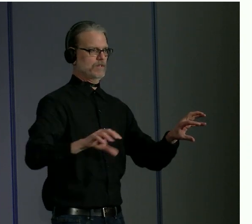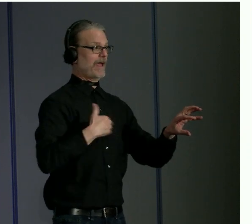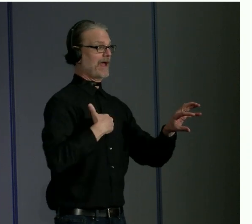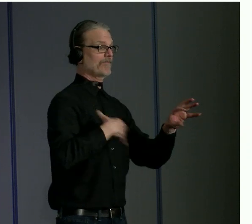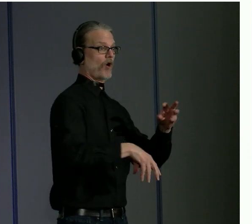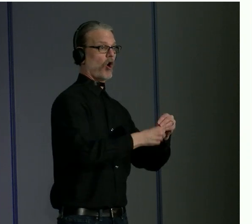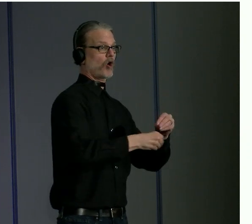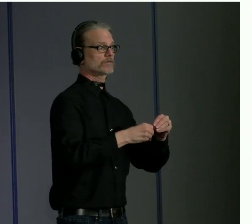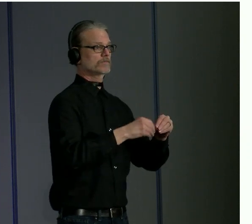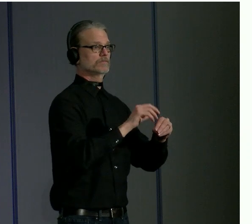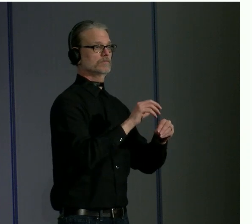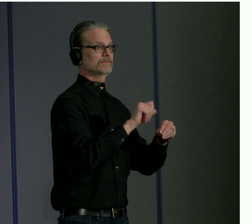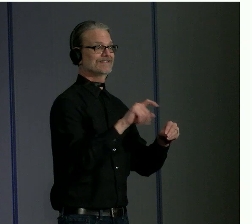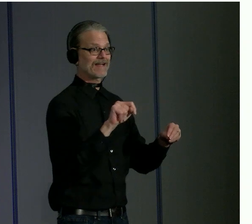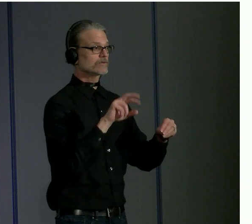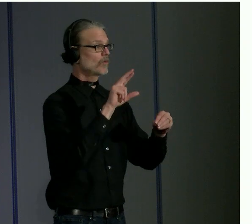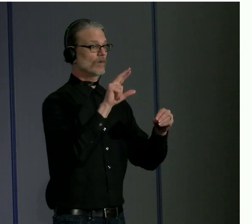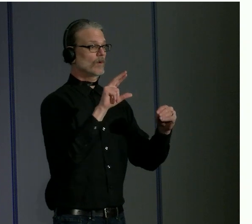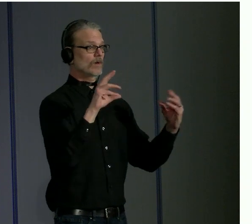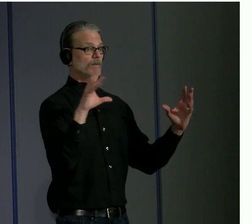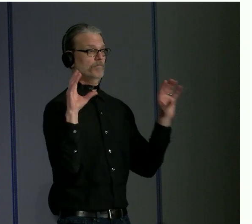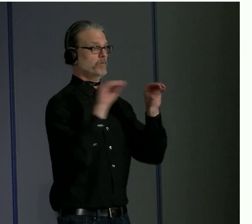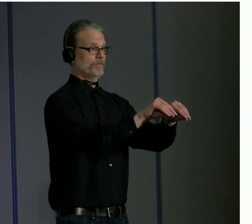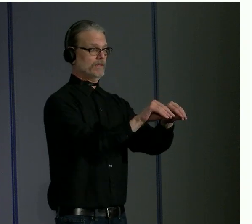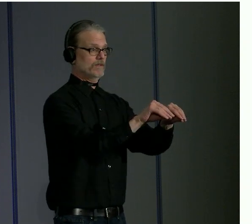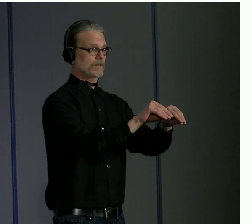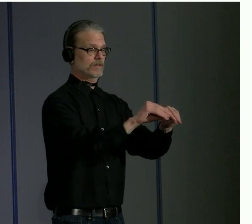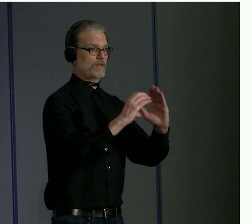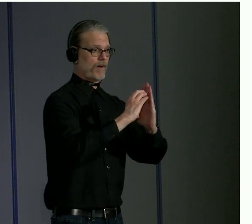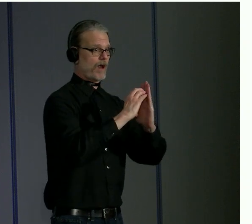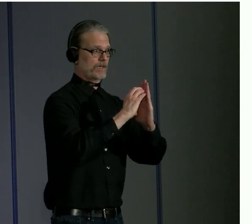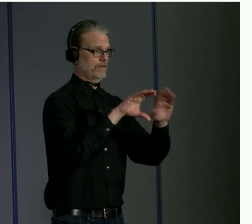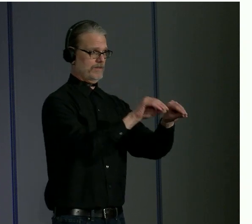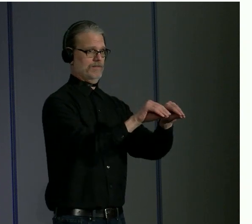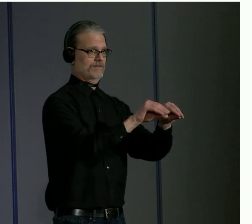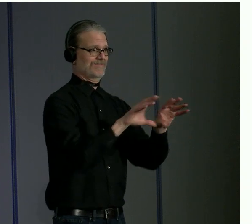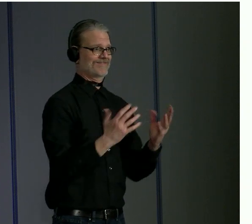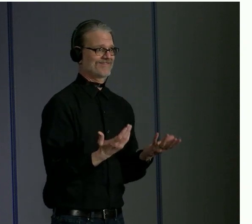we can include it in the body copy. Right? And so the difference between